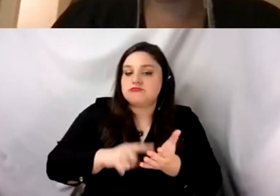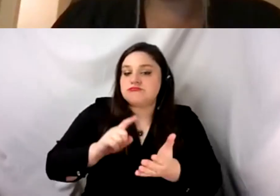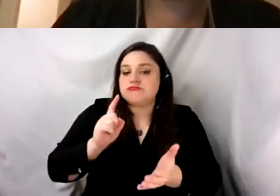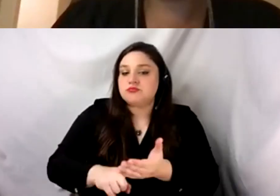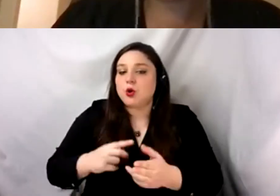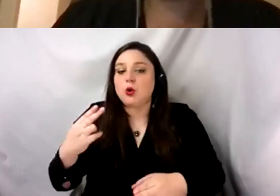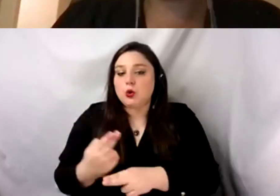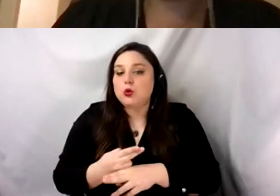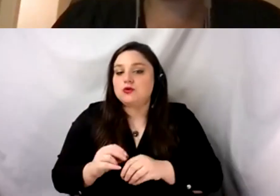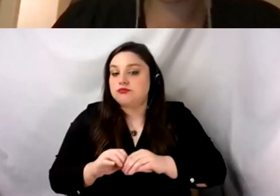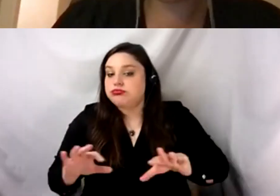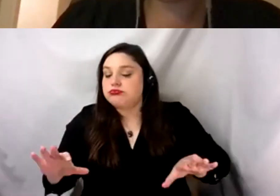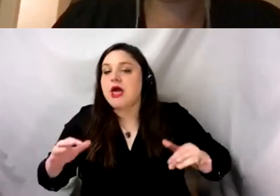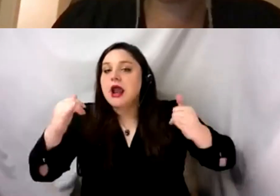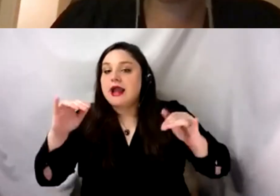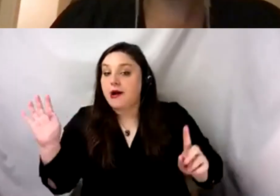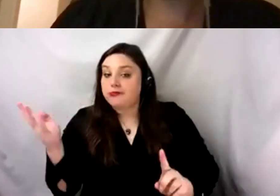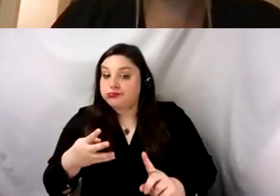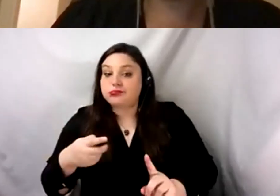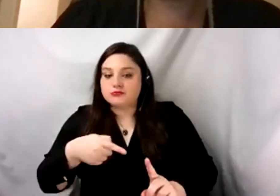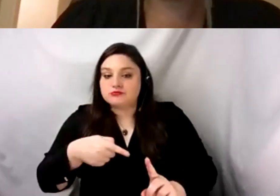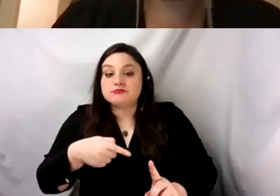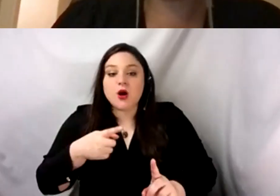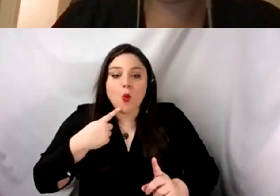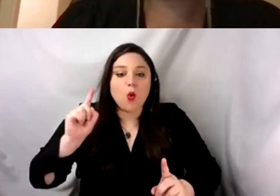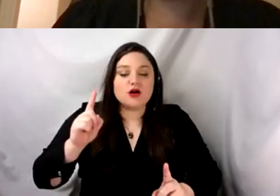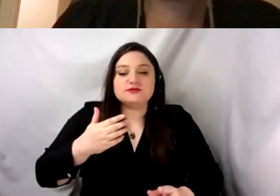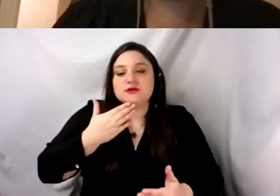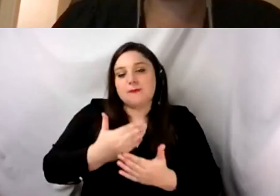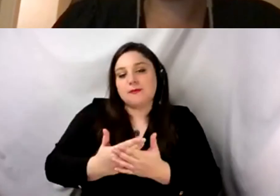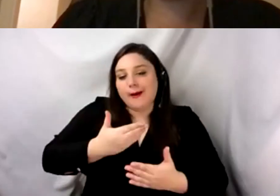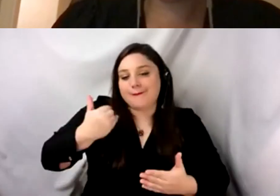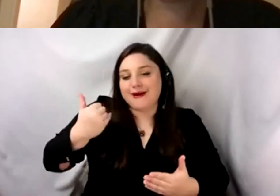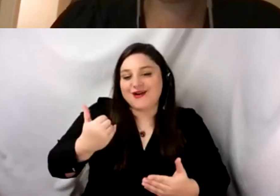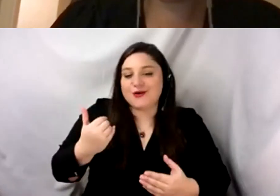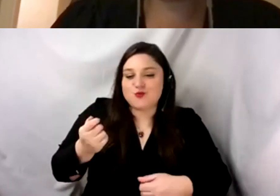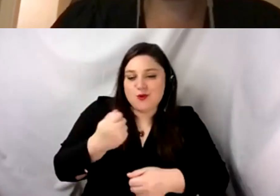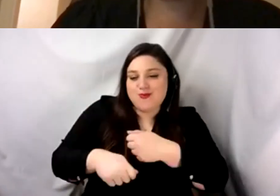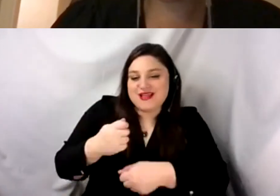replacements for more expensive air filtration. And frankly, even if this was not